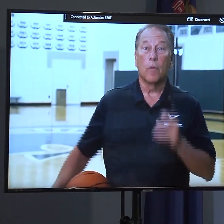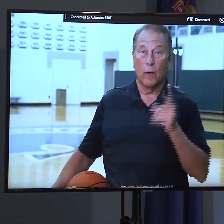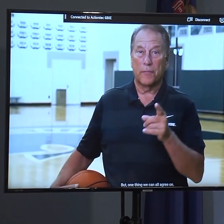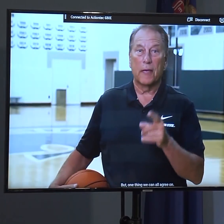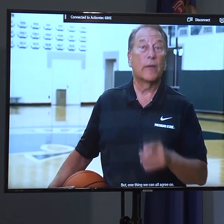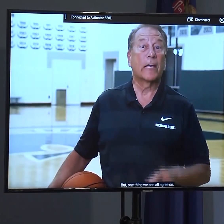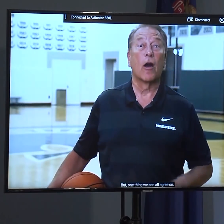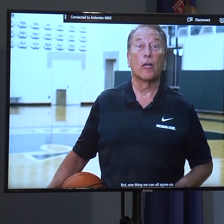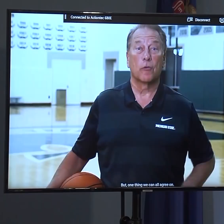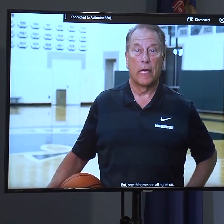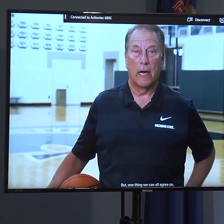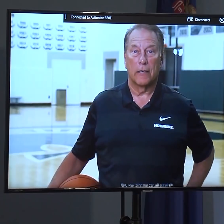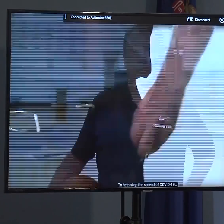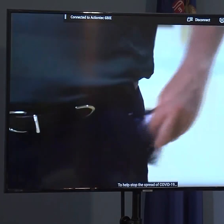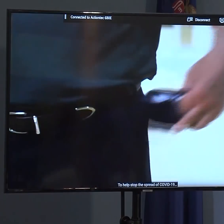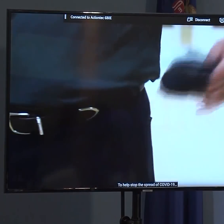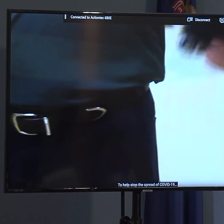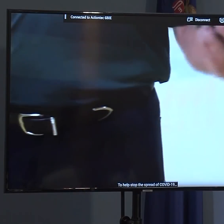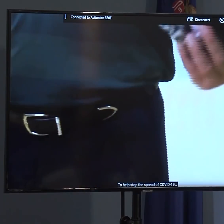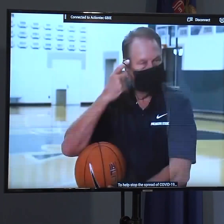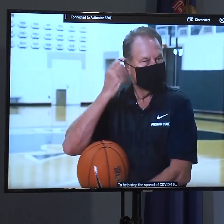THE BEST RECRUITS WHO IS GOING